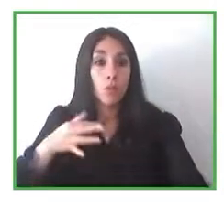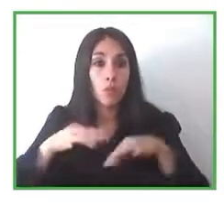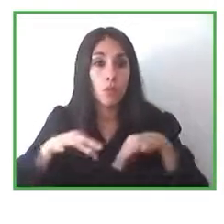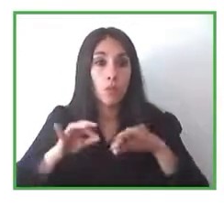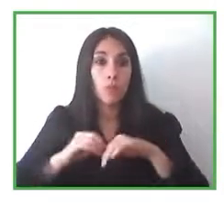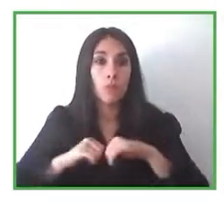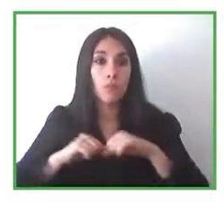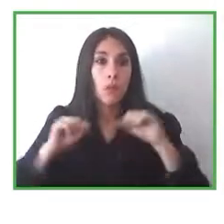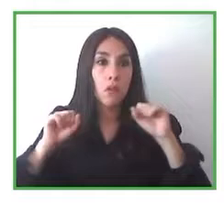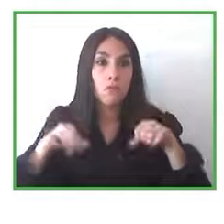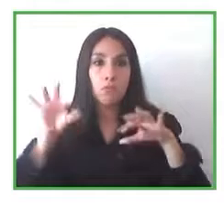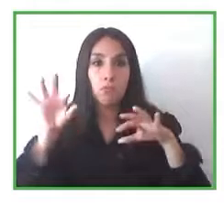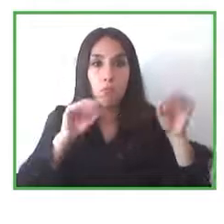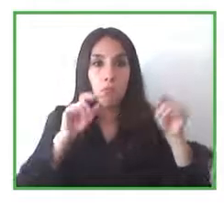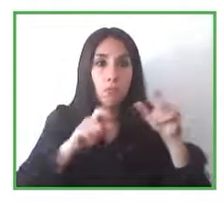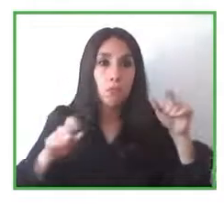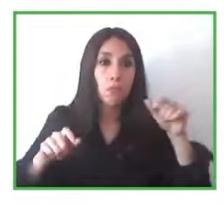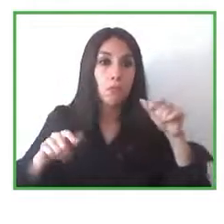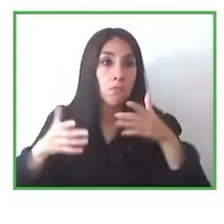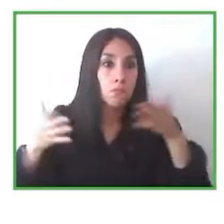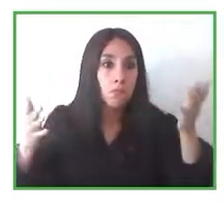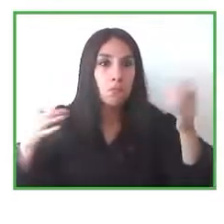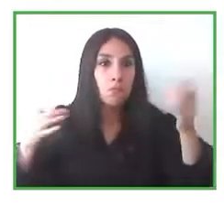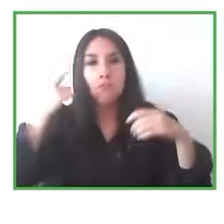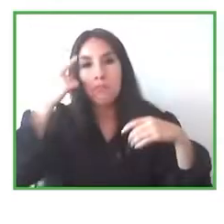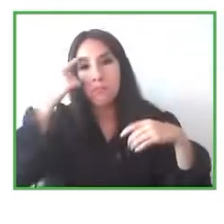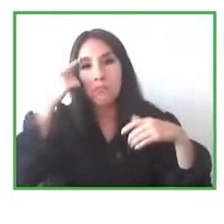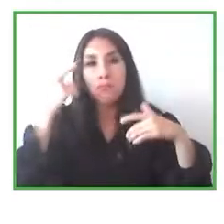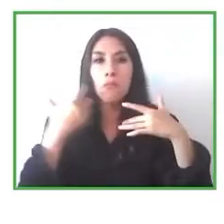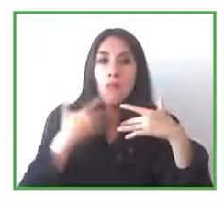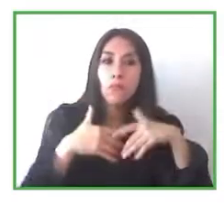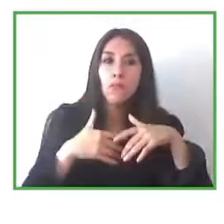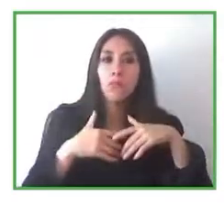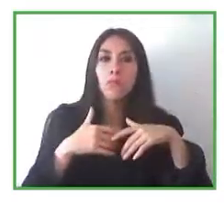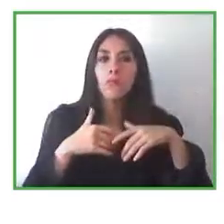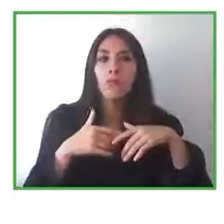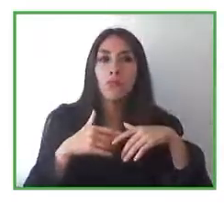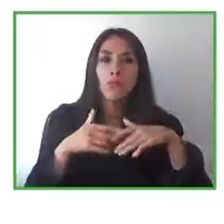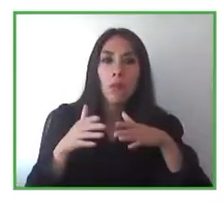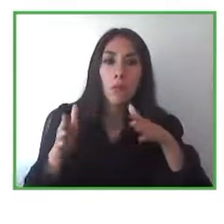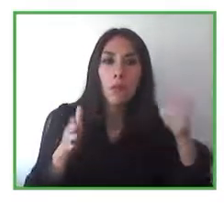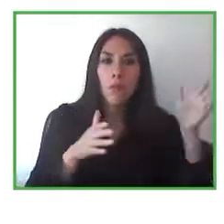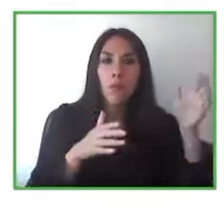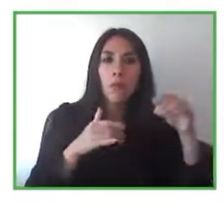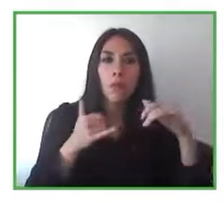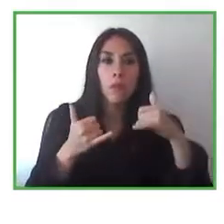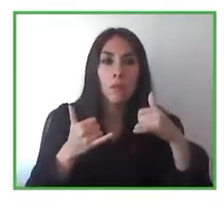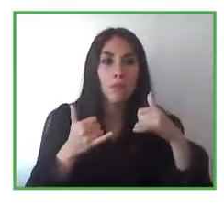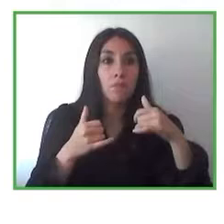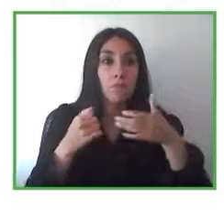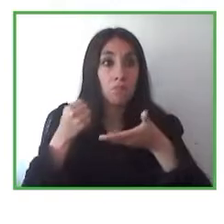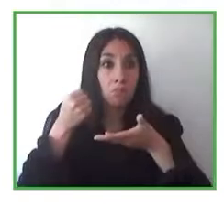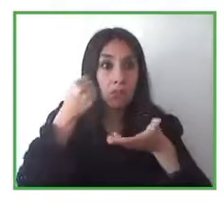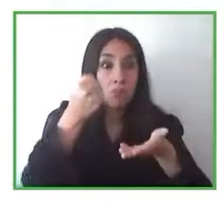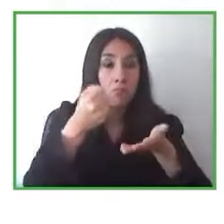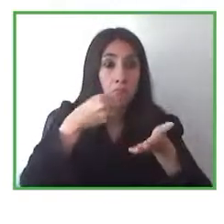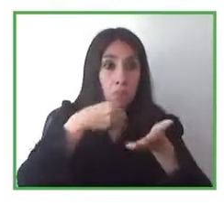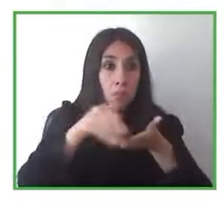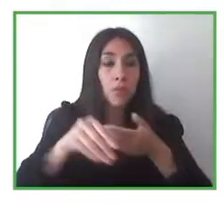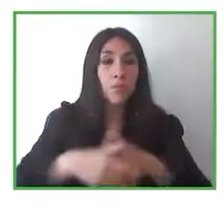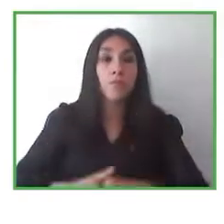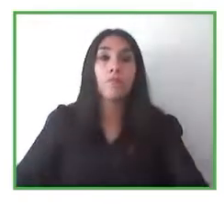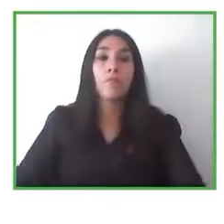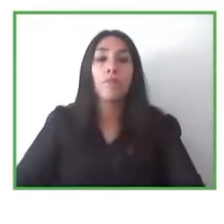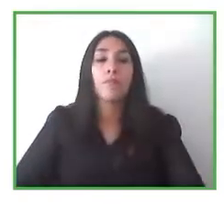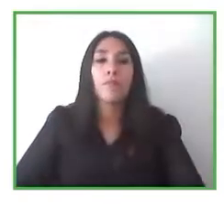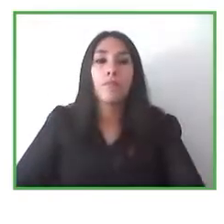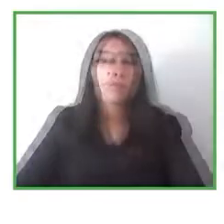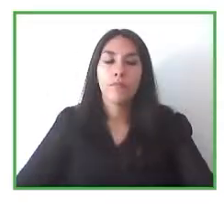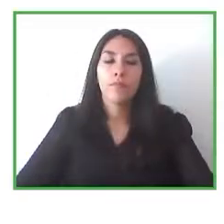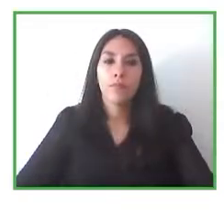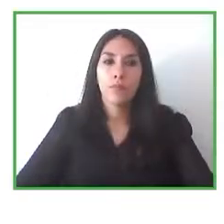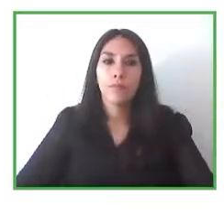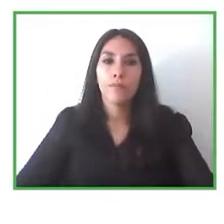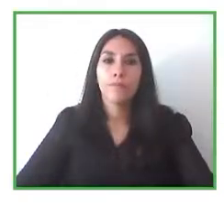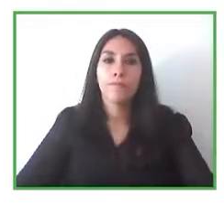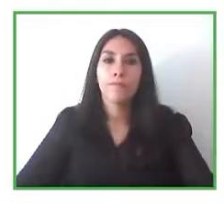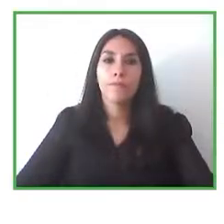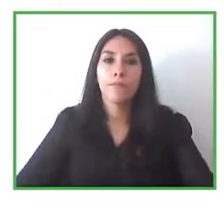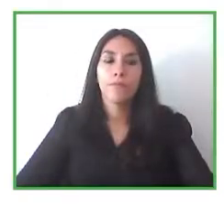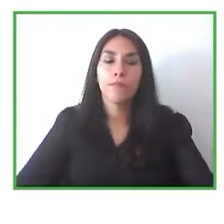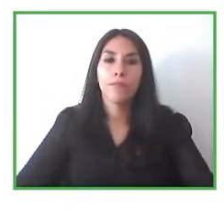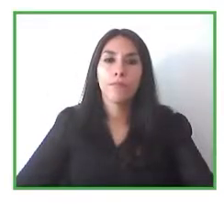that in that have them or as part of their financing strategies.